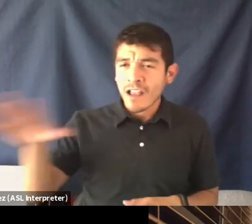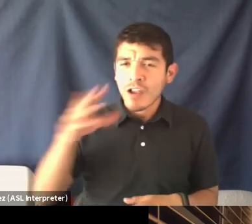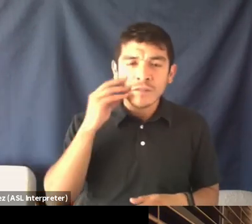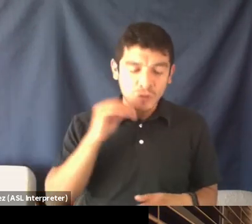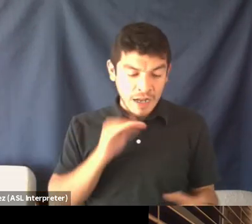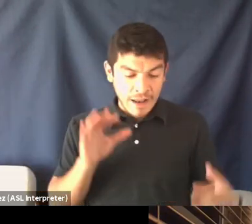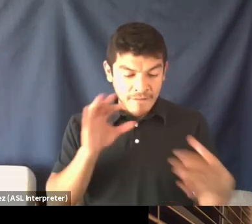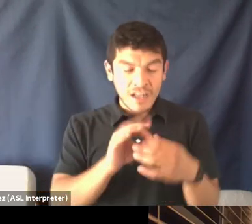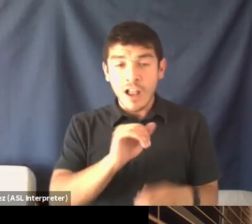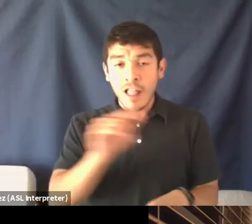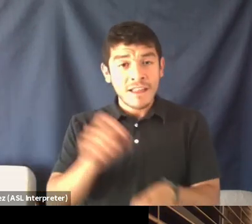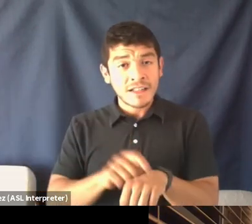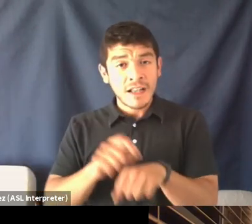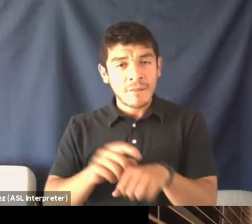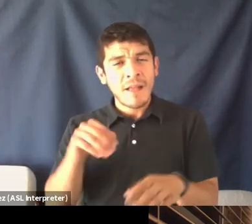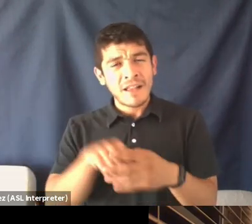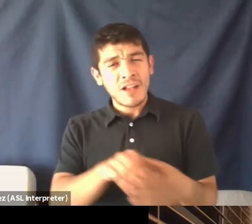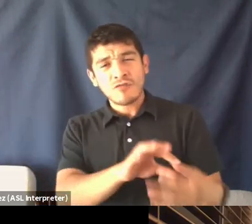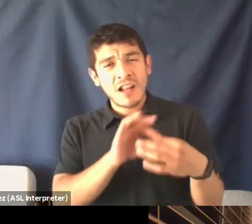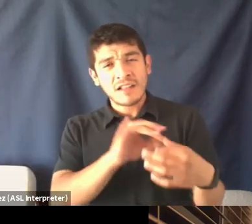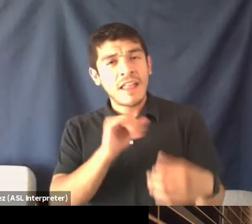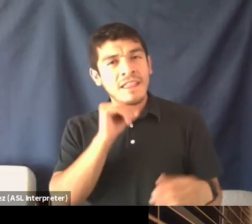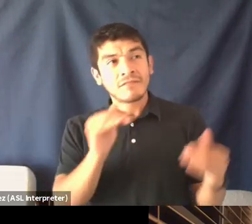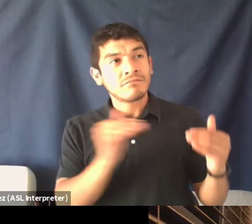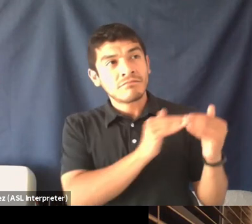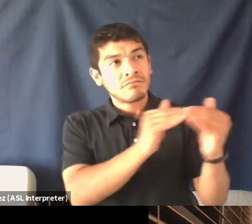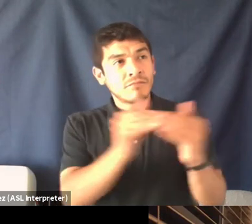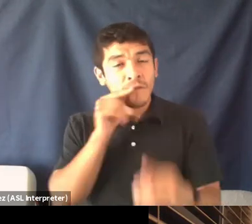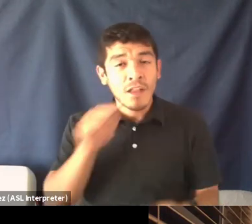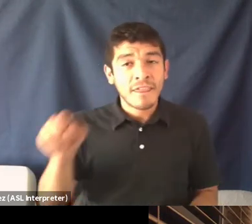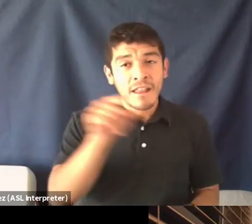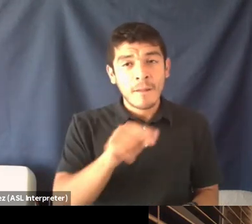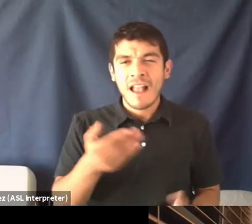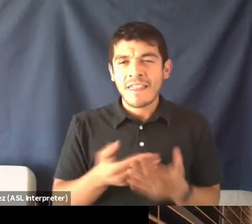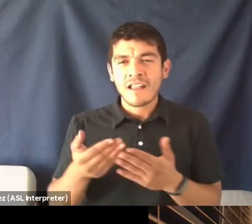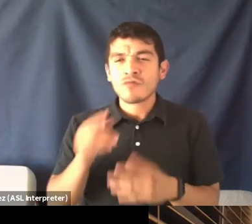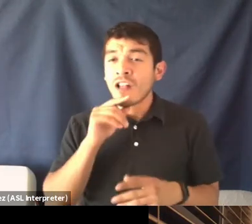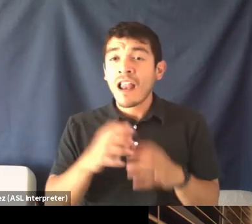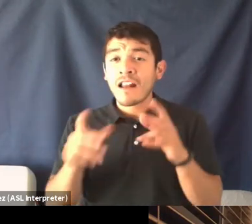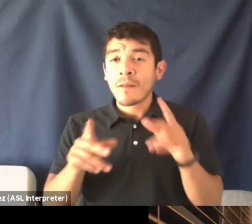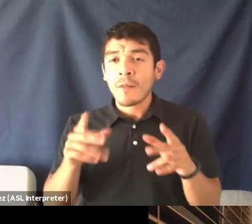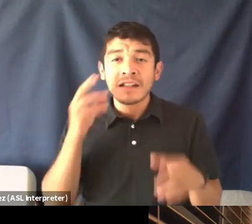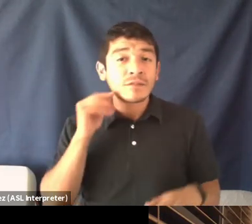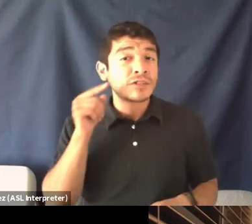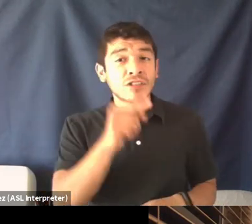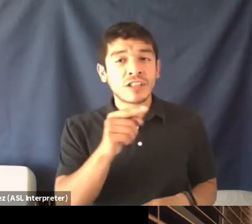and being in relationships that aren't equitable for them or things that really a lot of people experienced there and outside of there too.